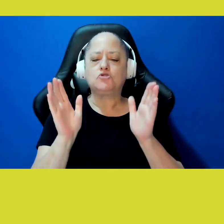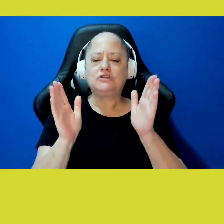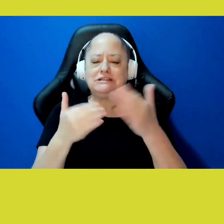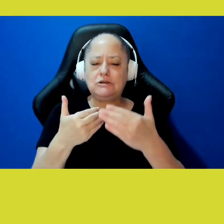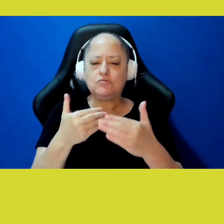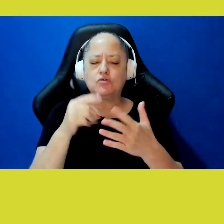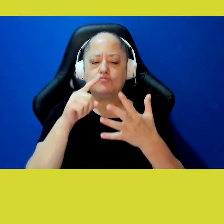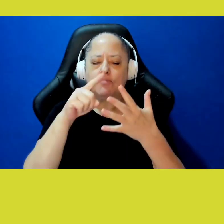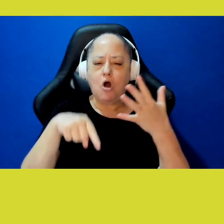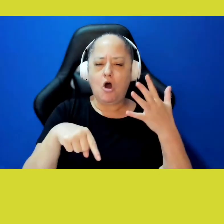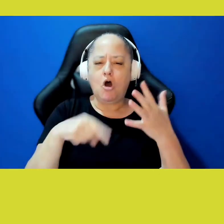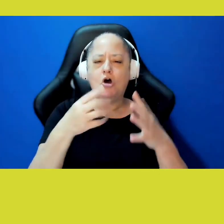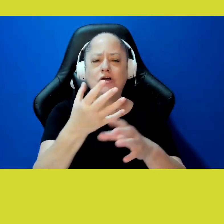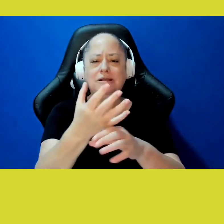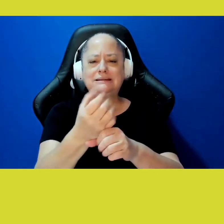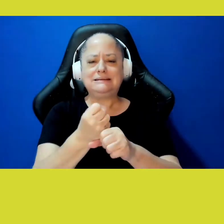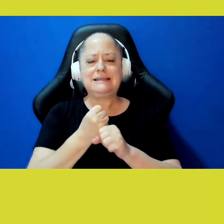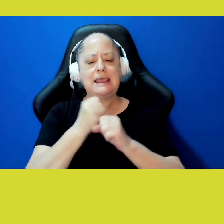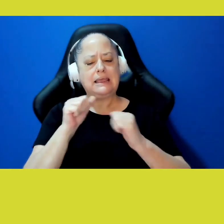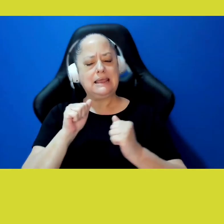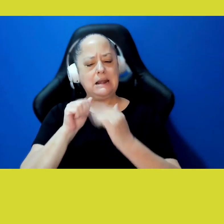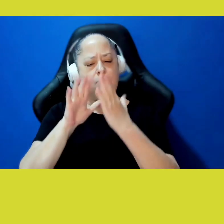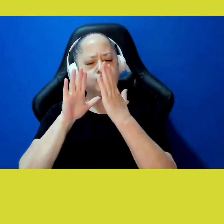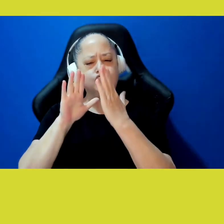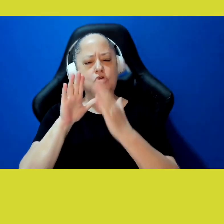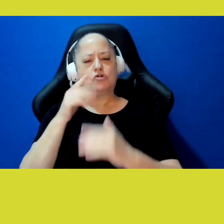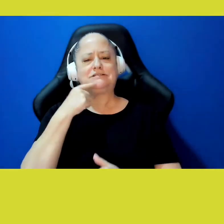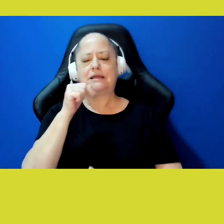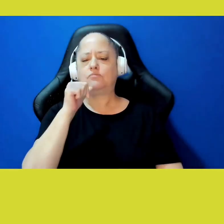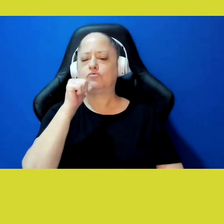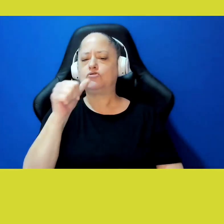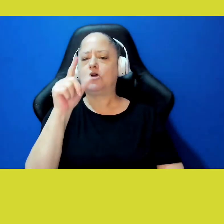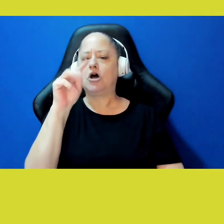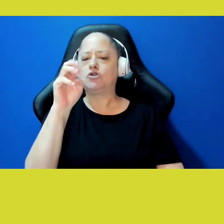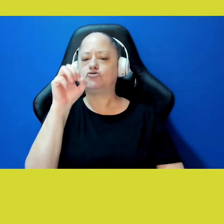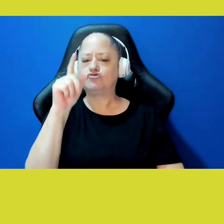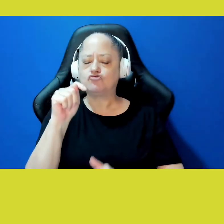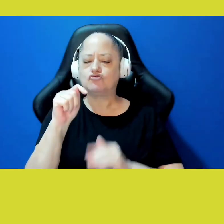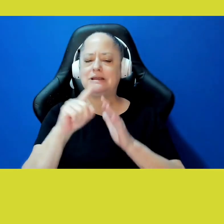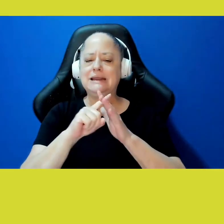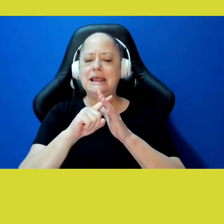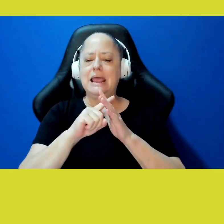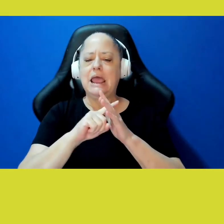take an approach that says we're not going to treat and release people who are homeless, but we're going to